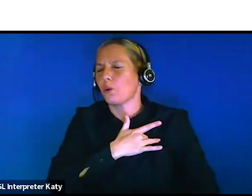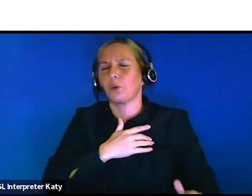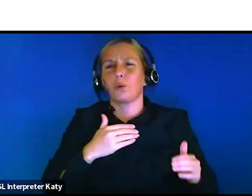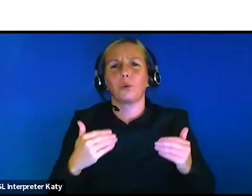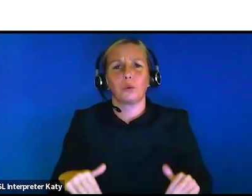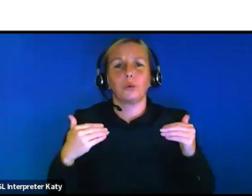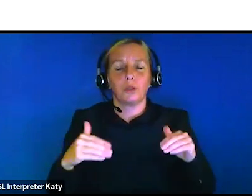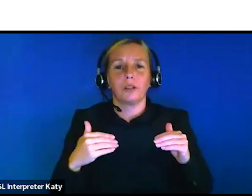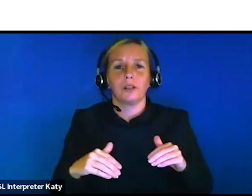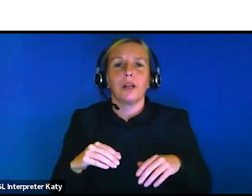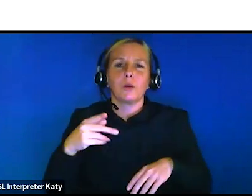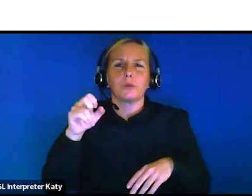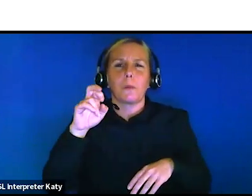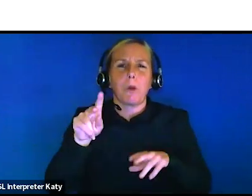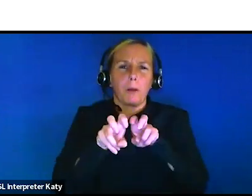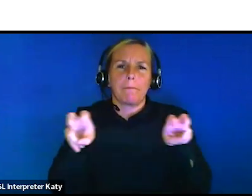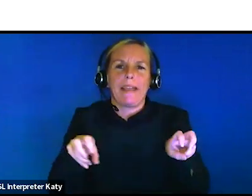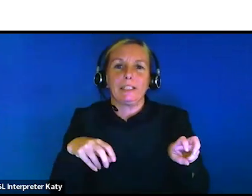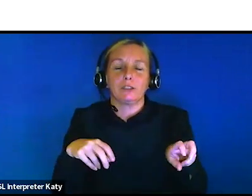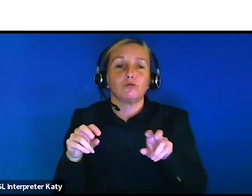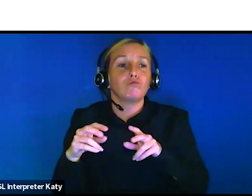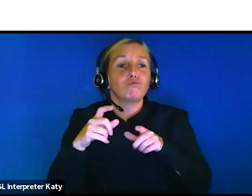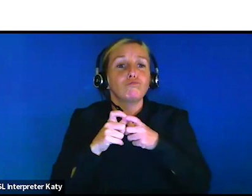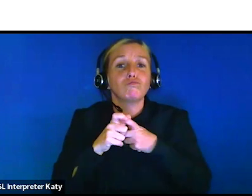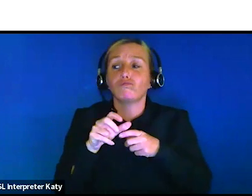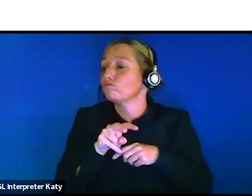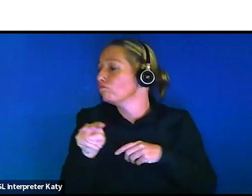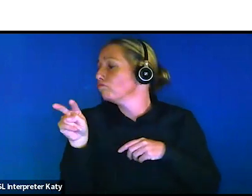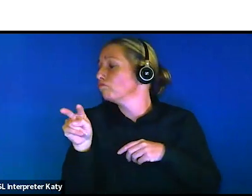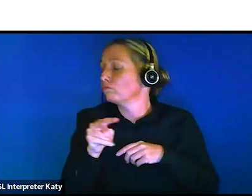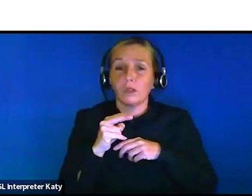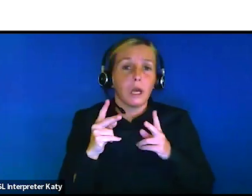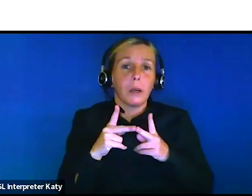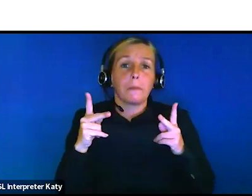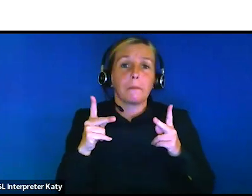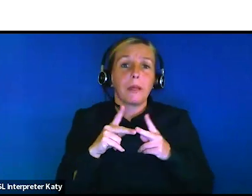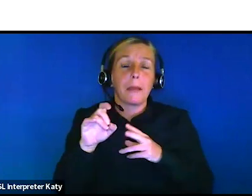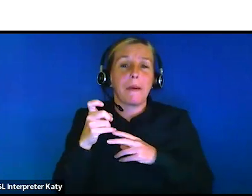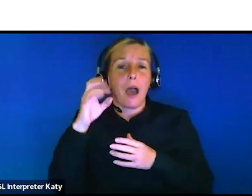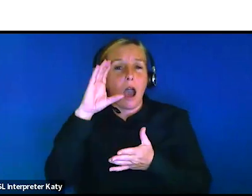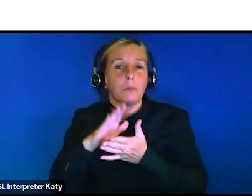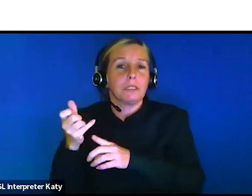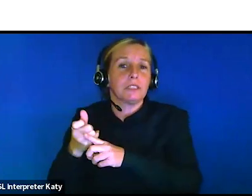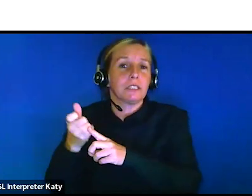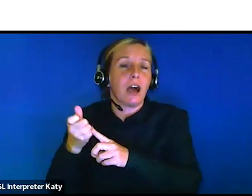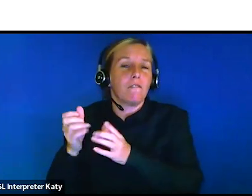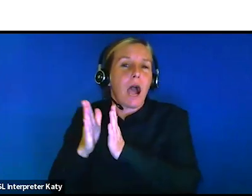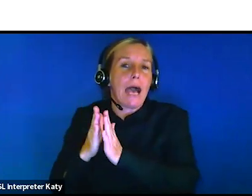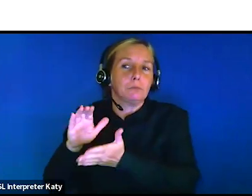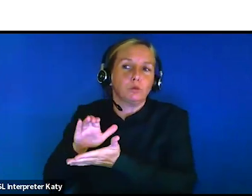along the river, as I ran by where my ex-husband had proposed 13 years earlier.